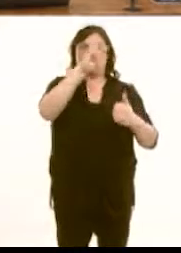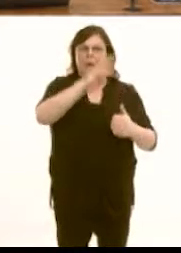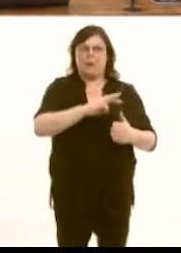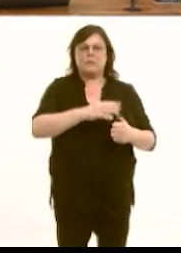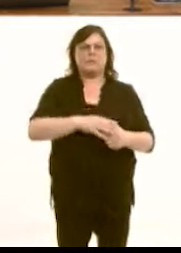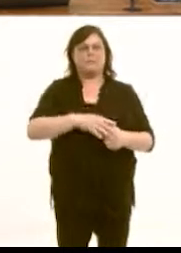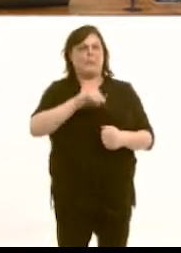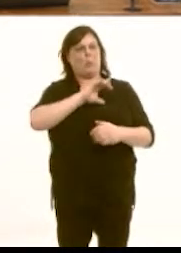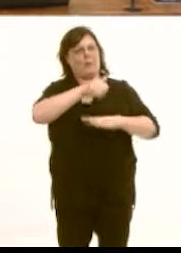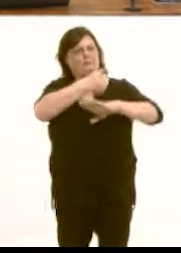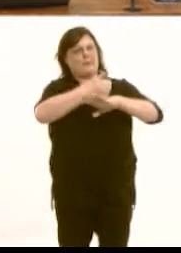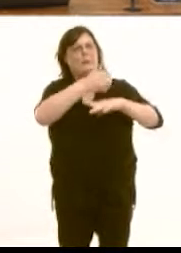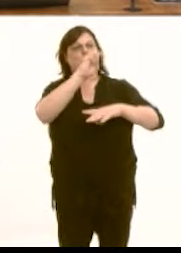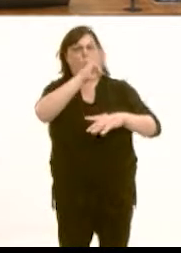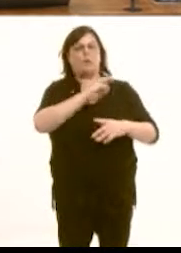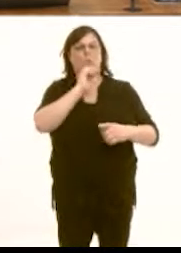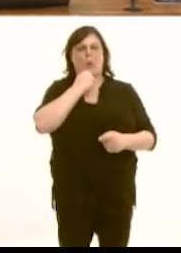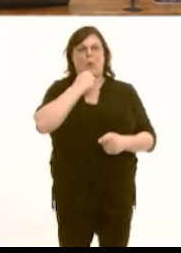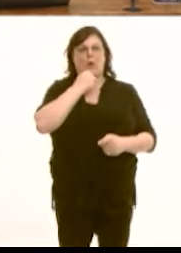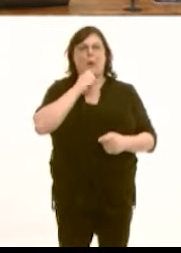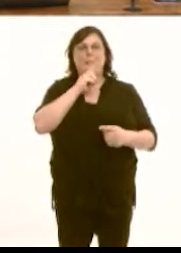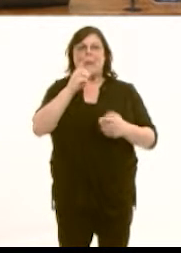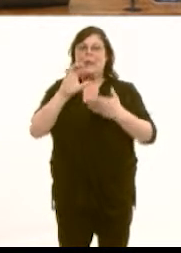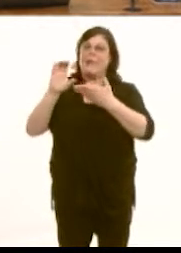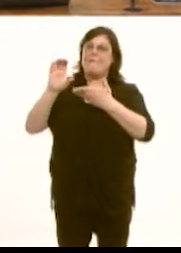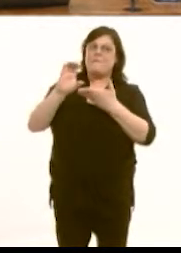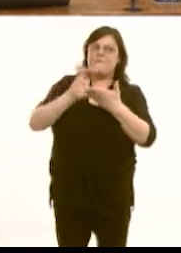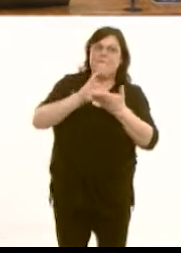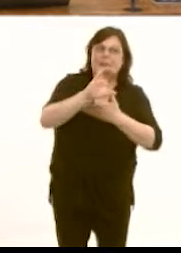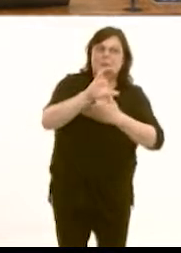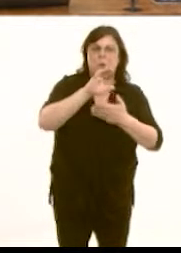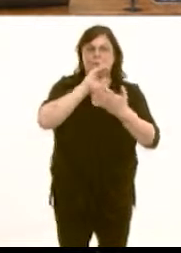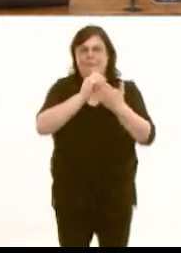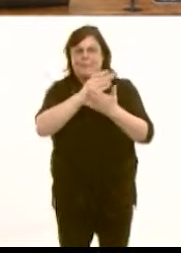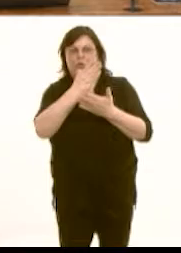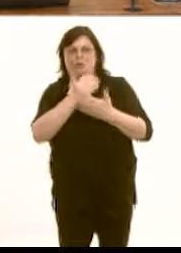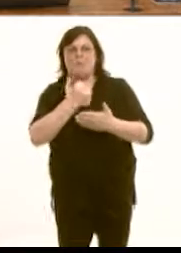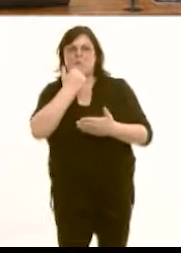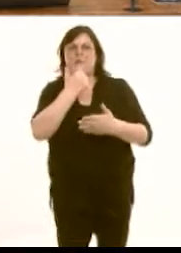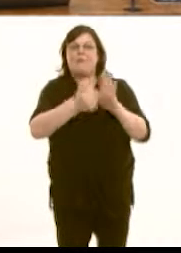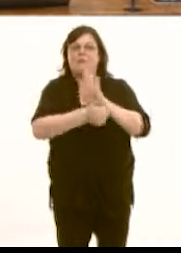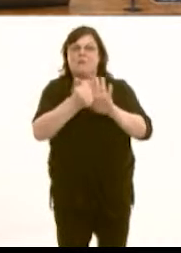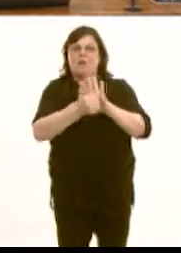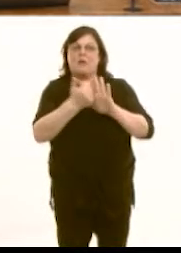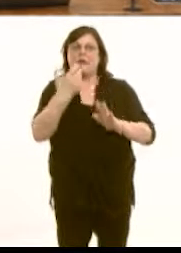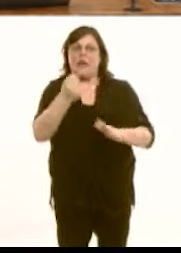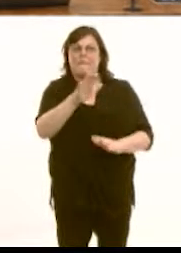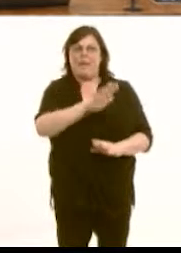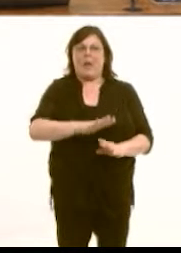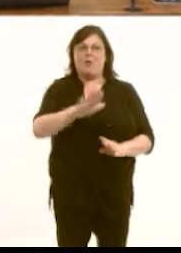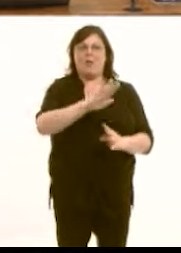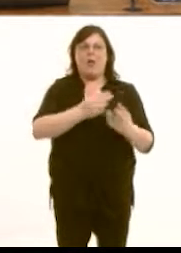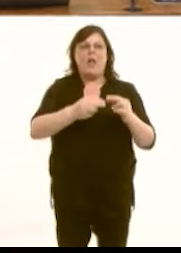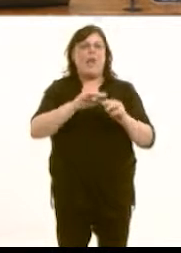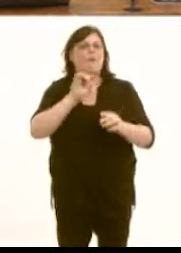investor needs to be sure that the skills, and the pipeline of skills, exist in the local area. If that doesnít exist, they wonít come, no matter how much money is available.